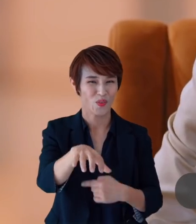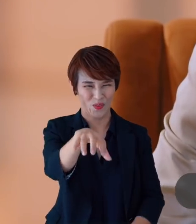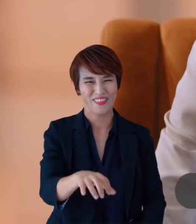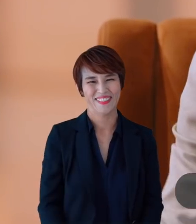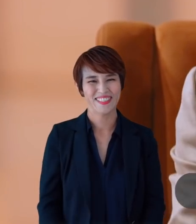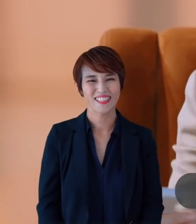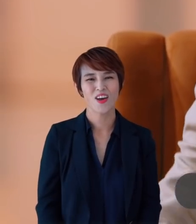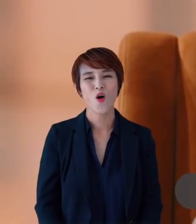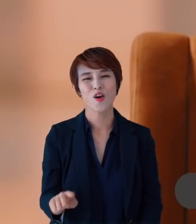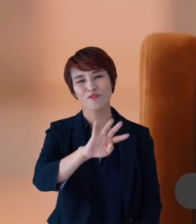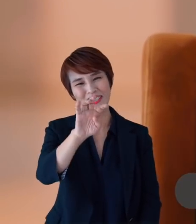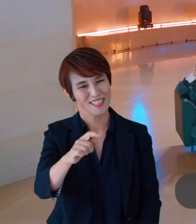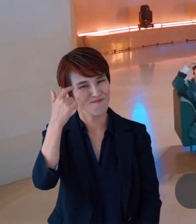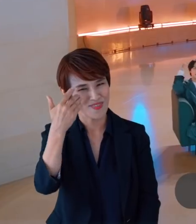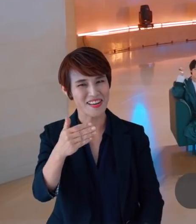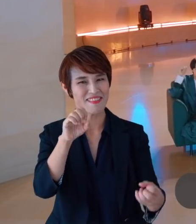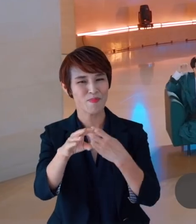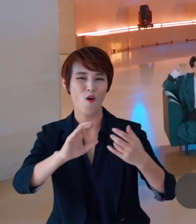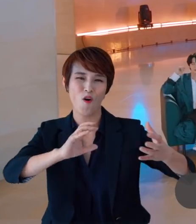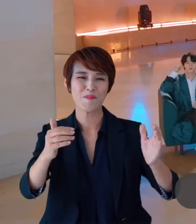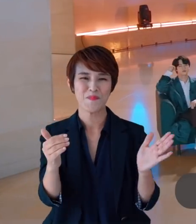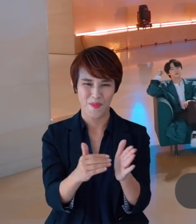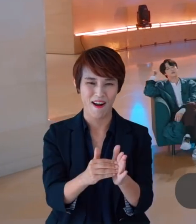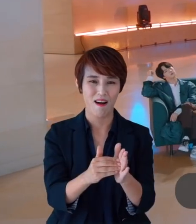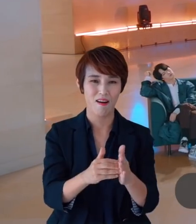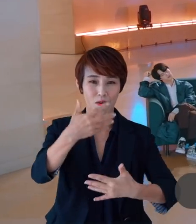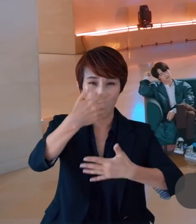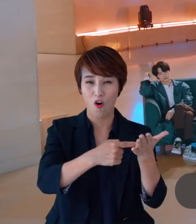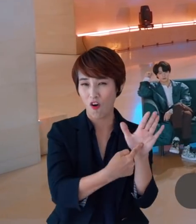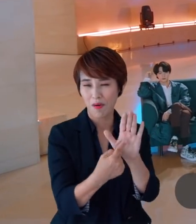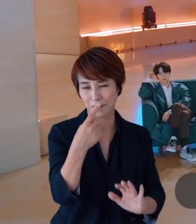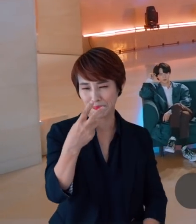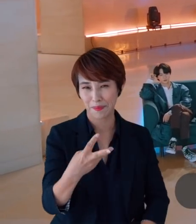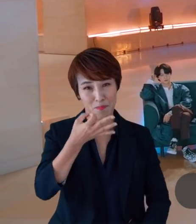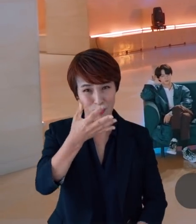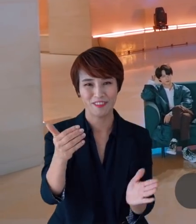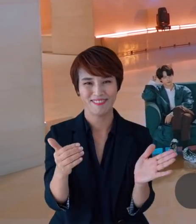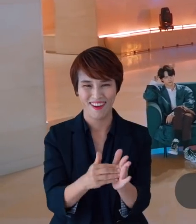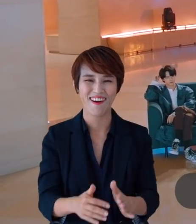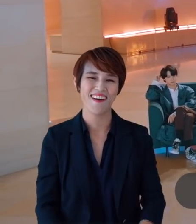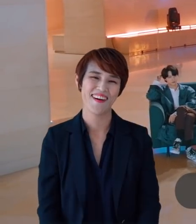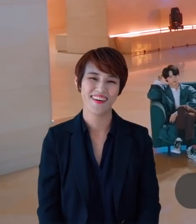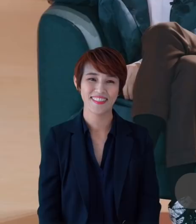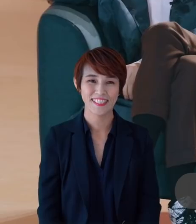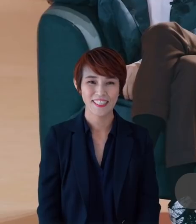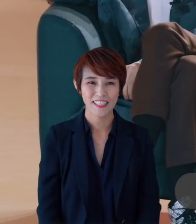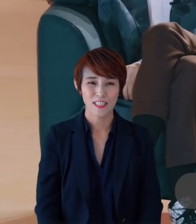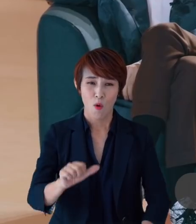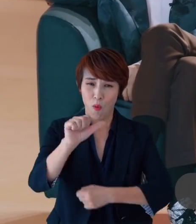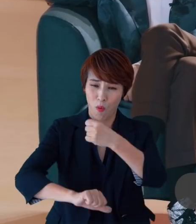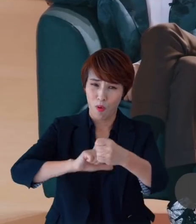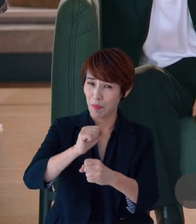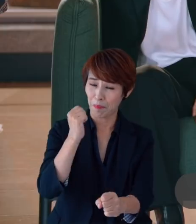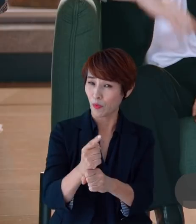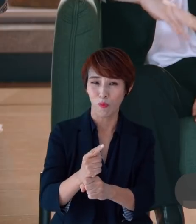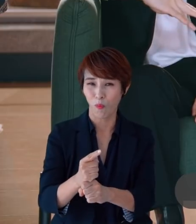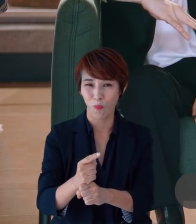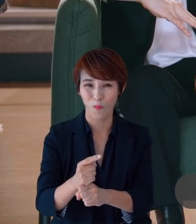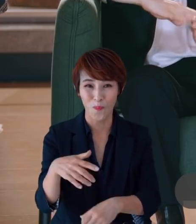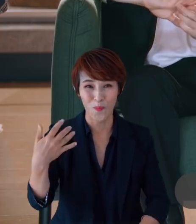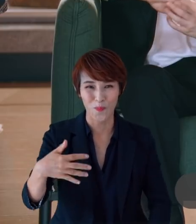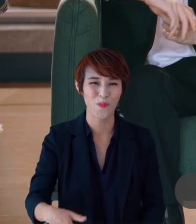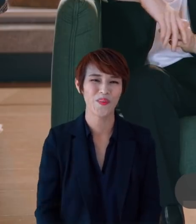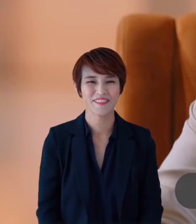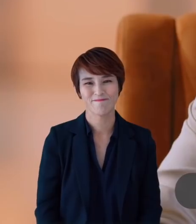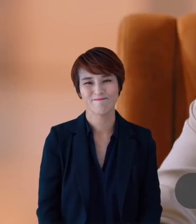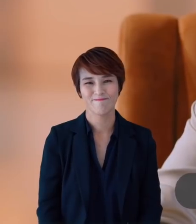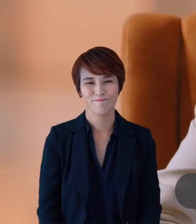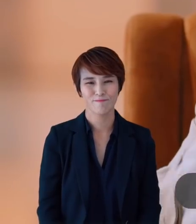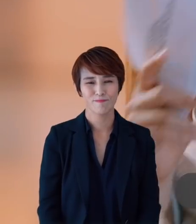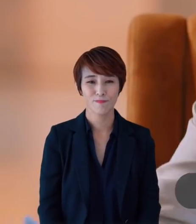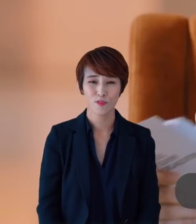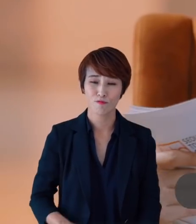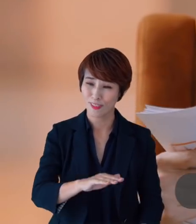Today, we had a meaningful time solving different quizzes related to Seoul while sharing some personal anecdotes and looking back on our four videos we had filmed over the years. Time certainly flew. And a lot of things have happened to us as well, right?